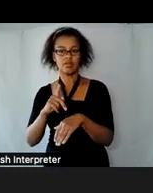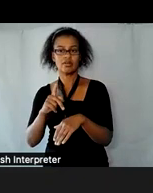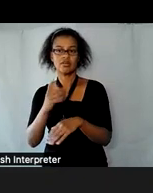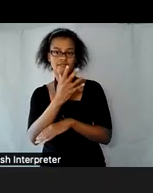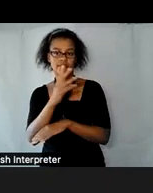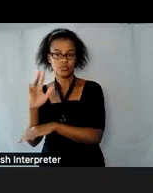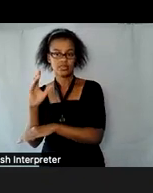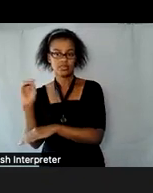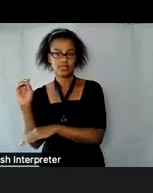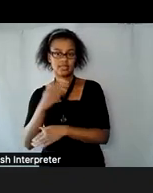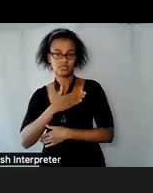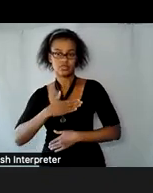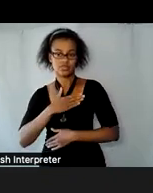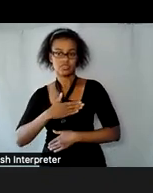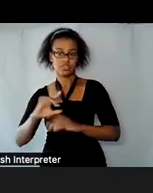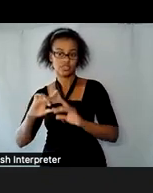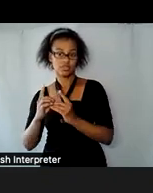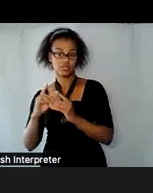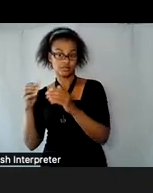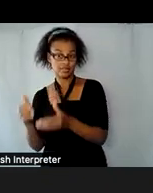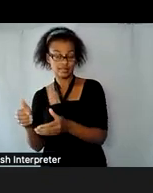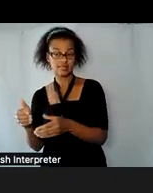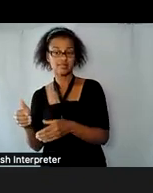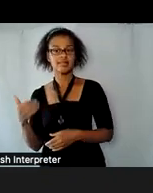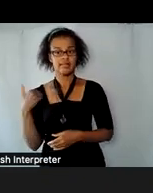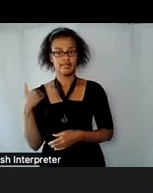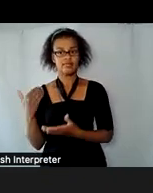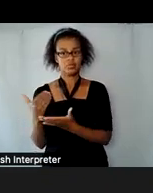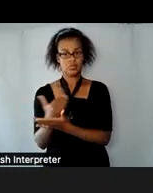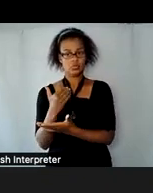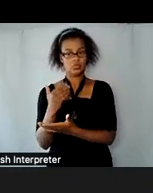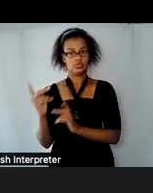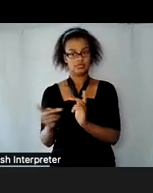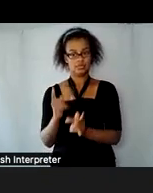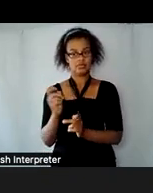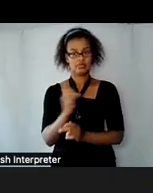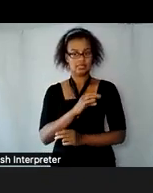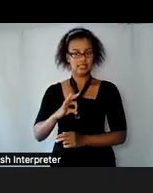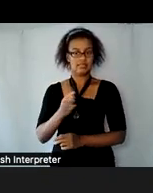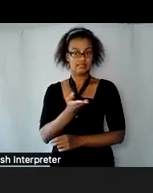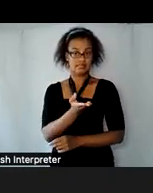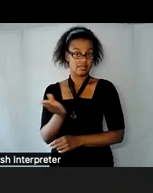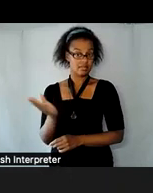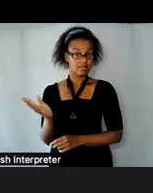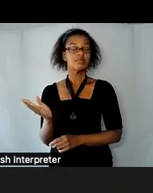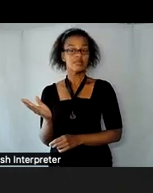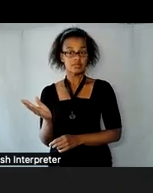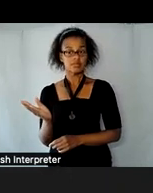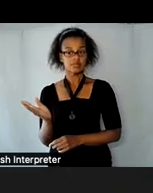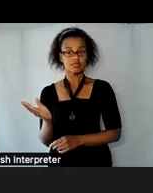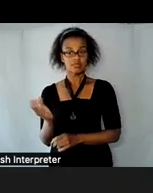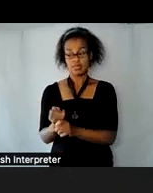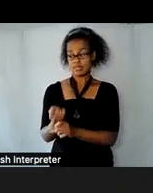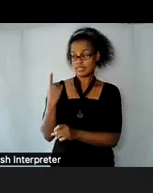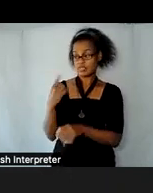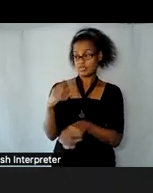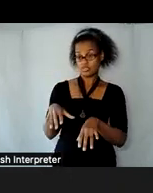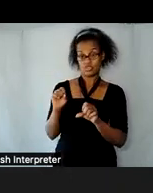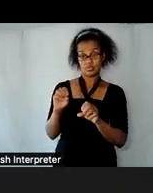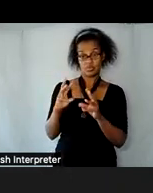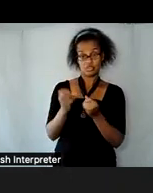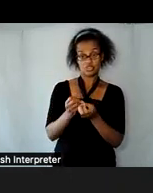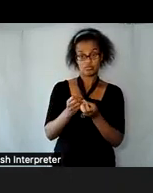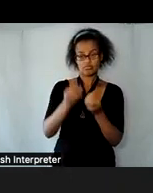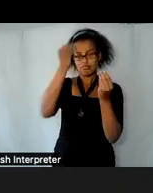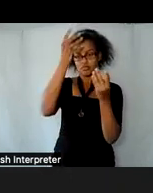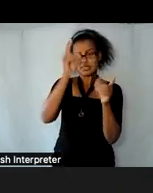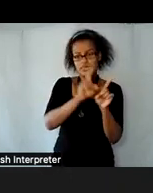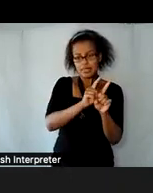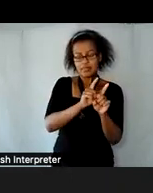So to meet new people yes to gather super fresh new information about the program.